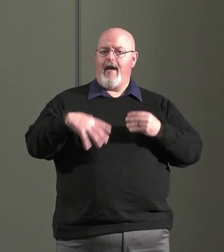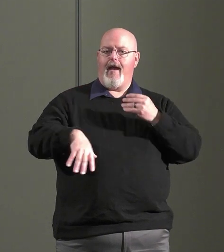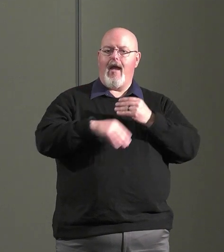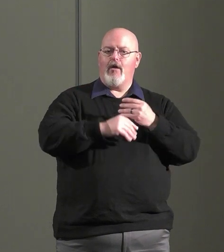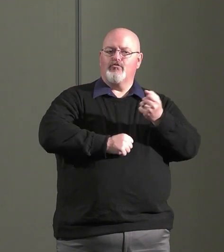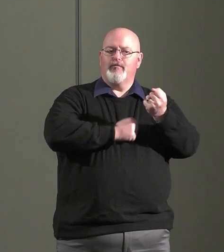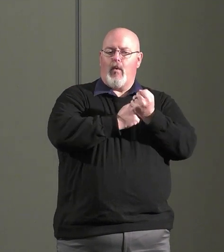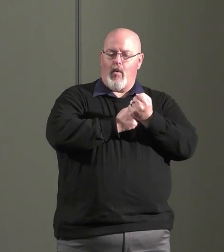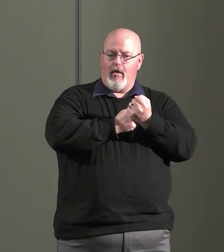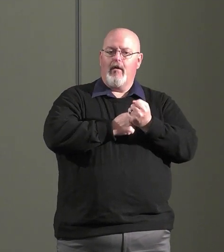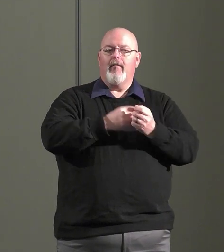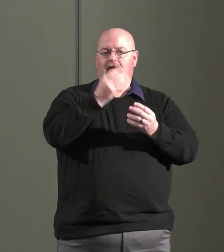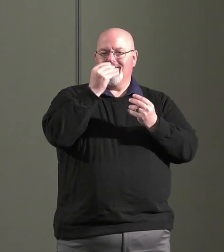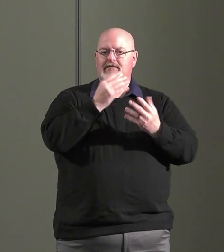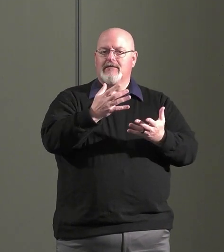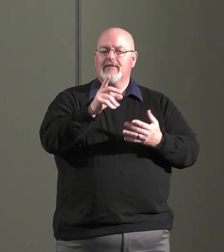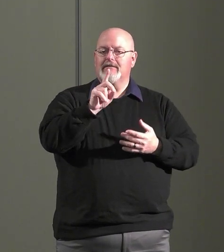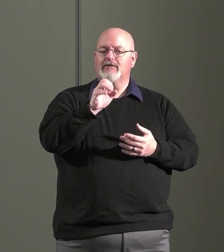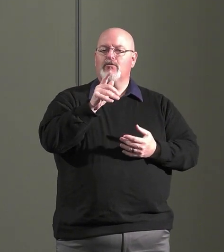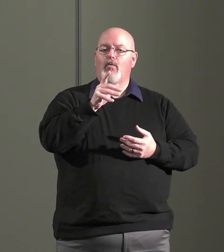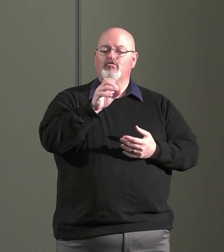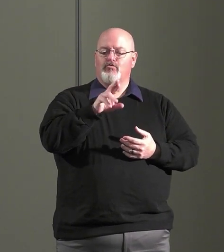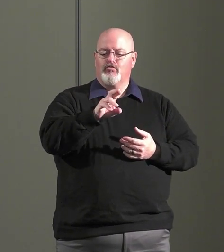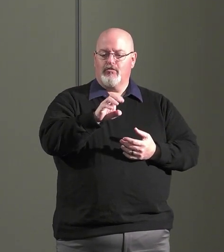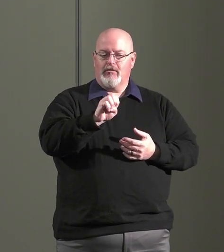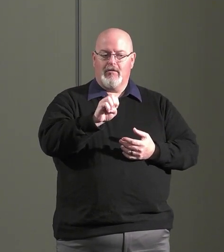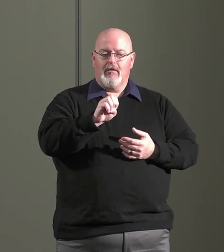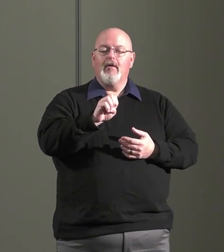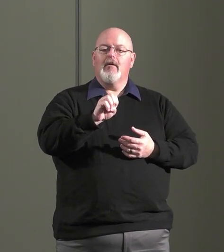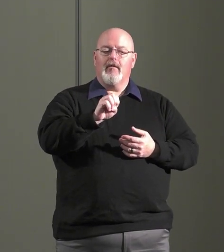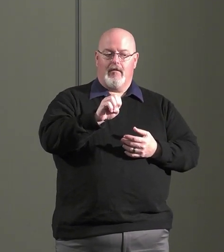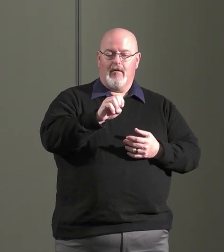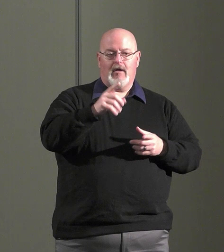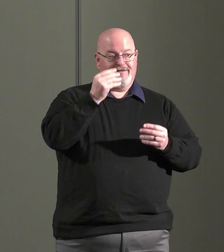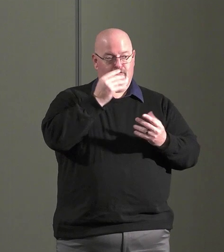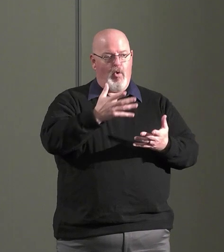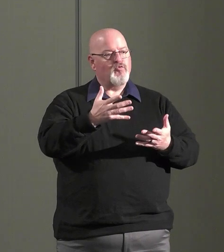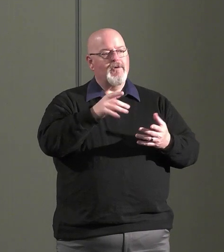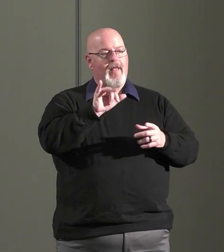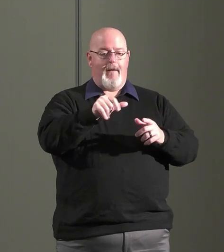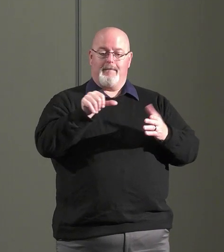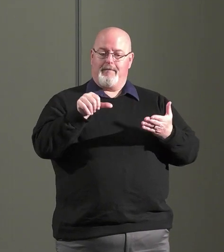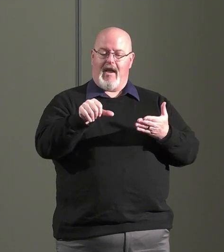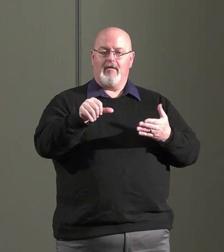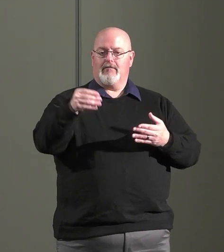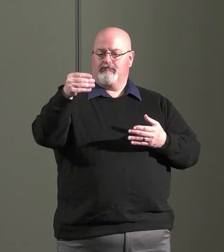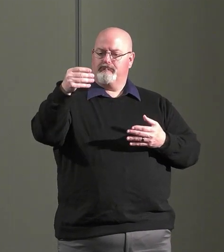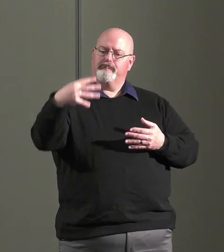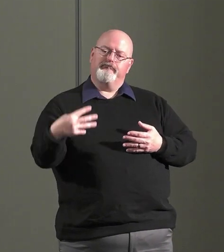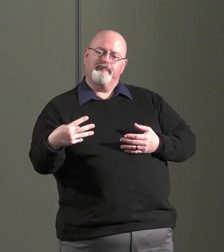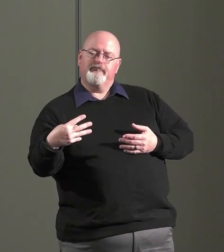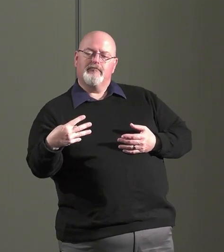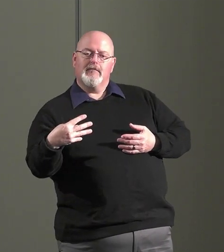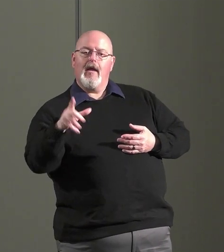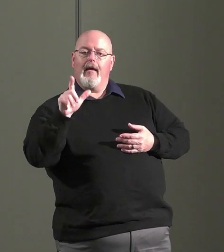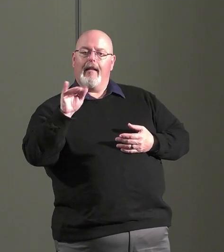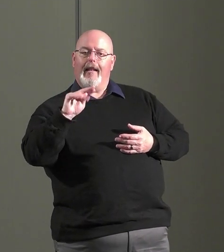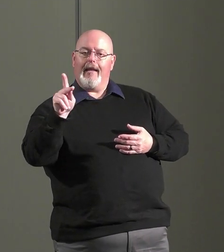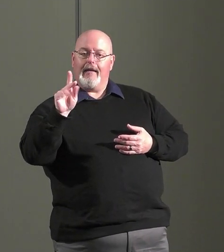for the disclosure pattern. Discolor your is a button that drops down the list of the links.